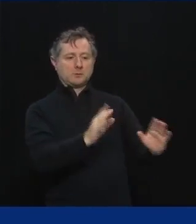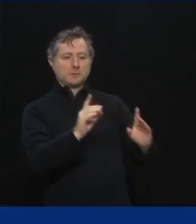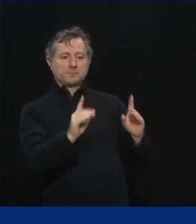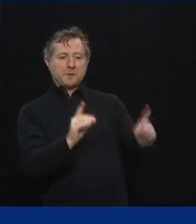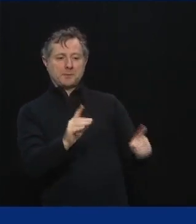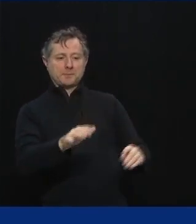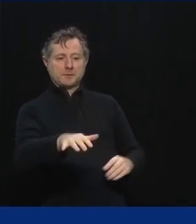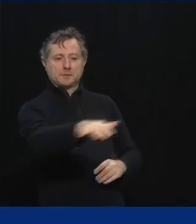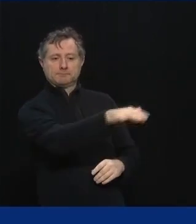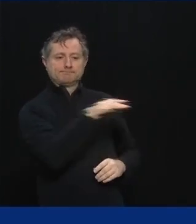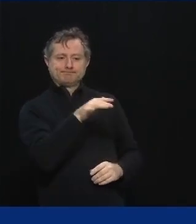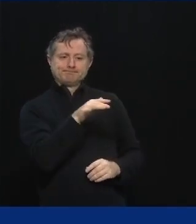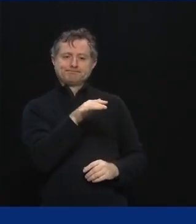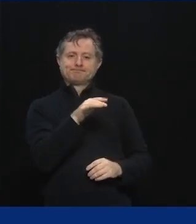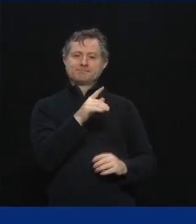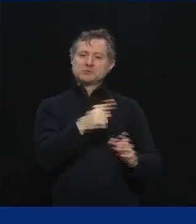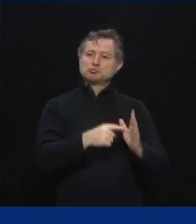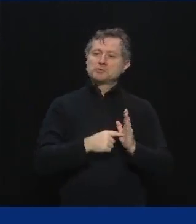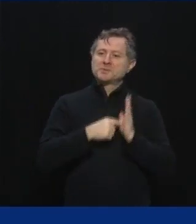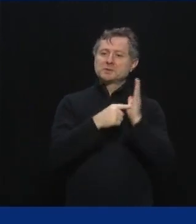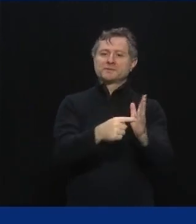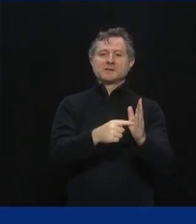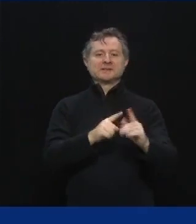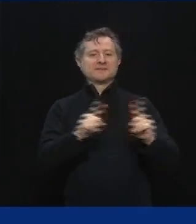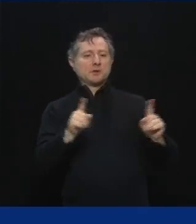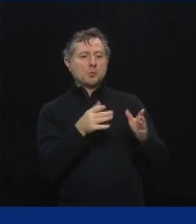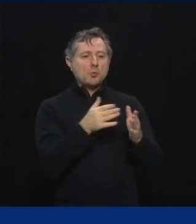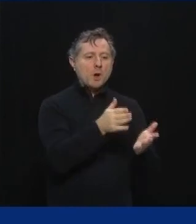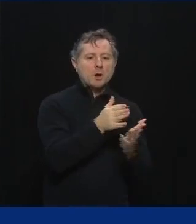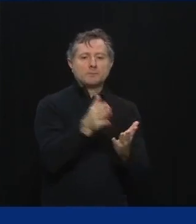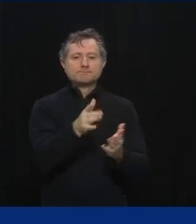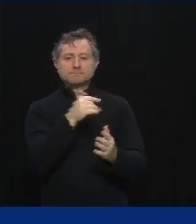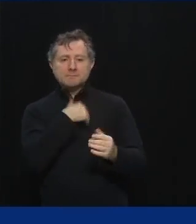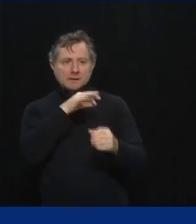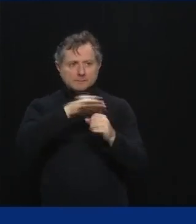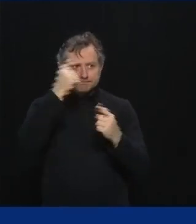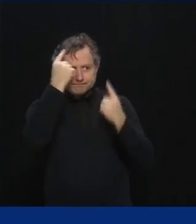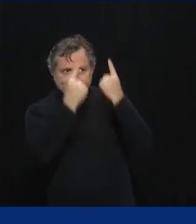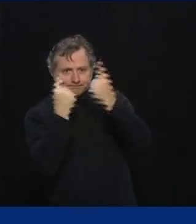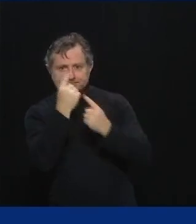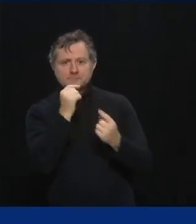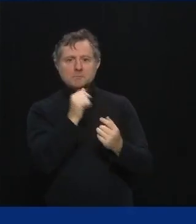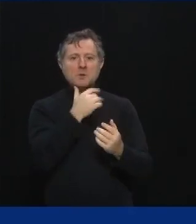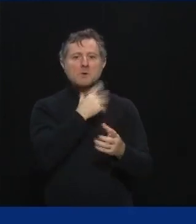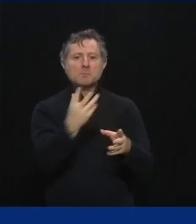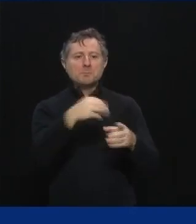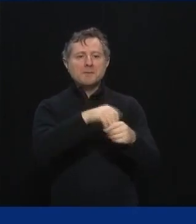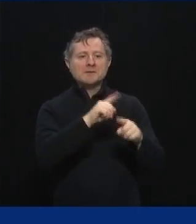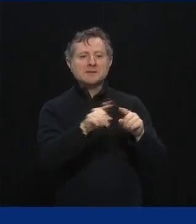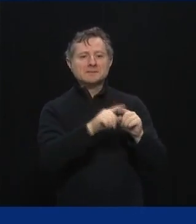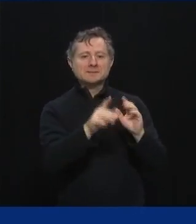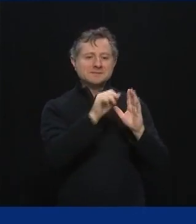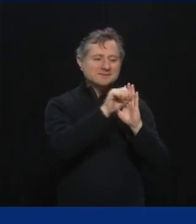REPUBLICAN IN NOVEMBER. I DIDN'T WEIGH IN -- THAT IS THE PROCESS ALLOWS PEOPLE TO EXERCISE DIFFERENT WAY TOES BE